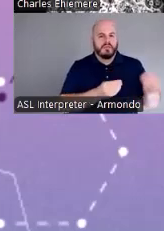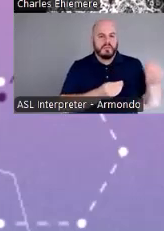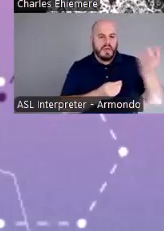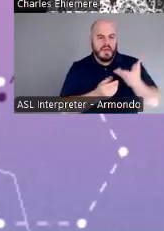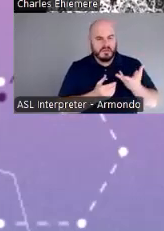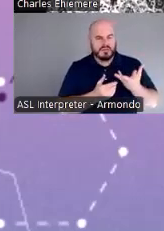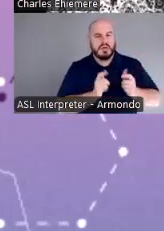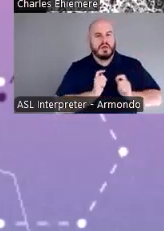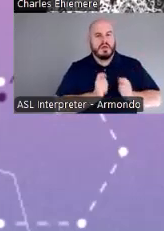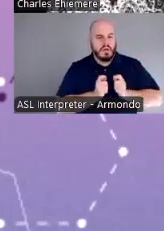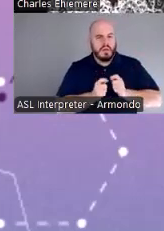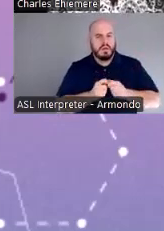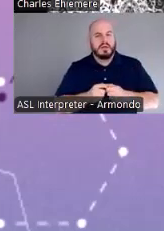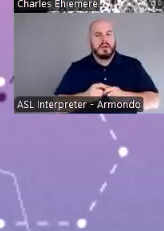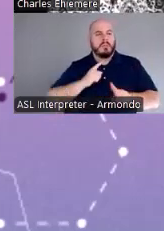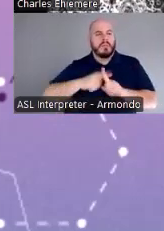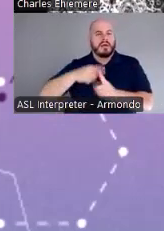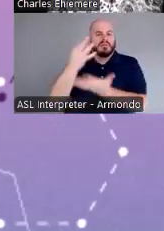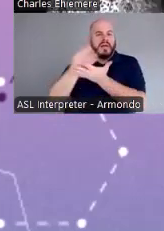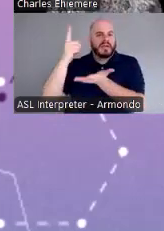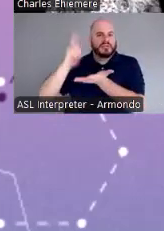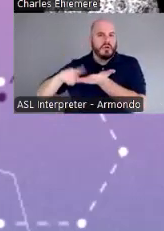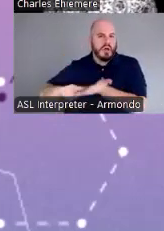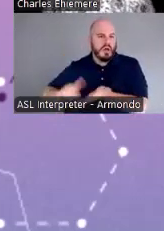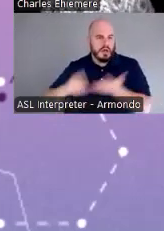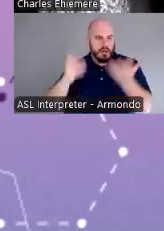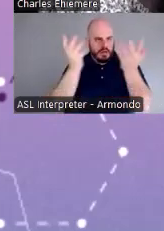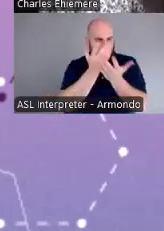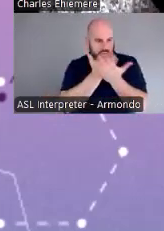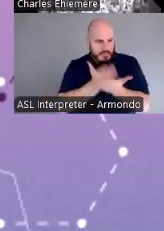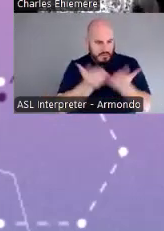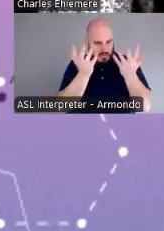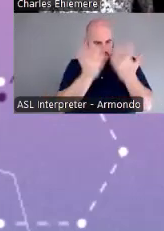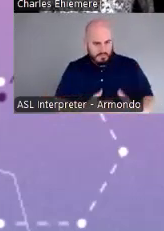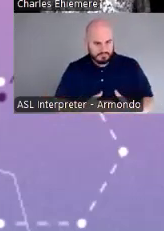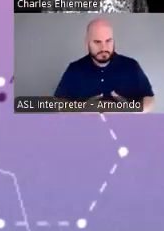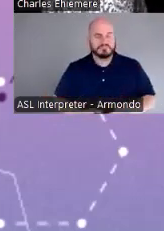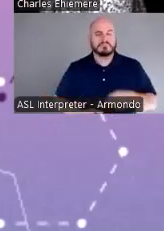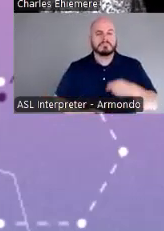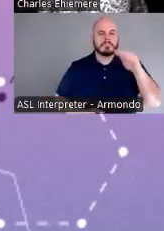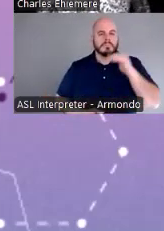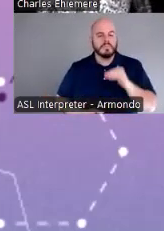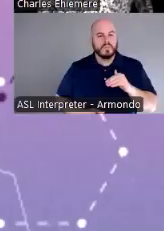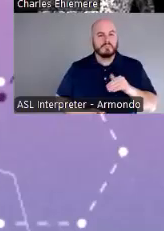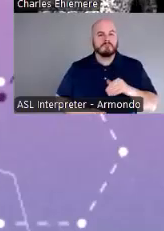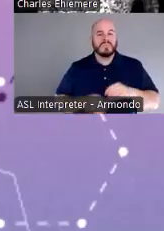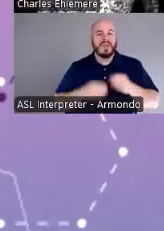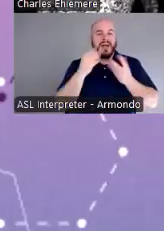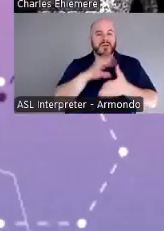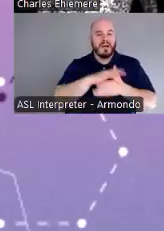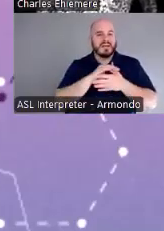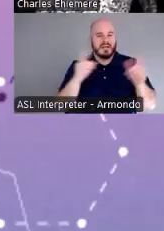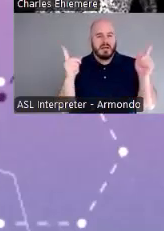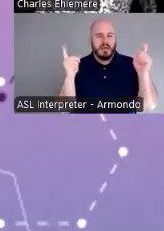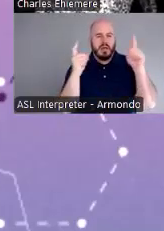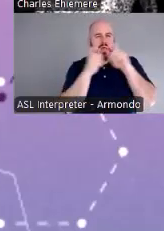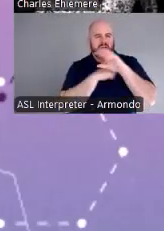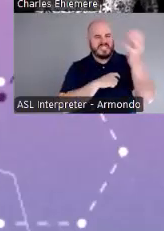and give them the correct information. Then we simplified this health content in their languages